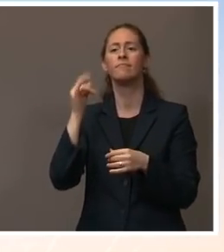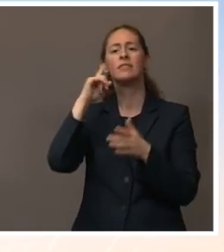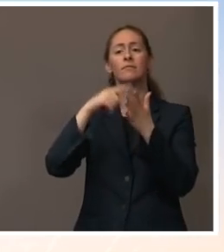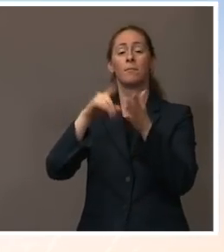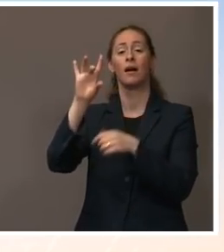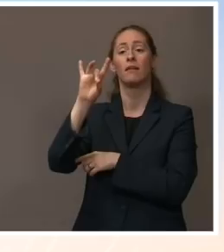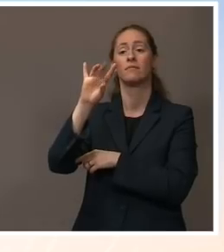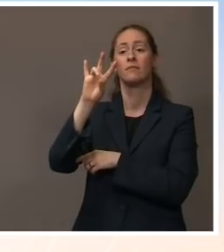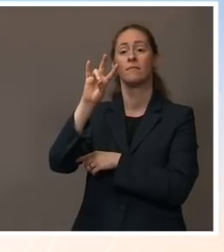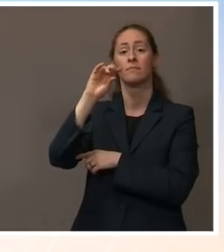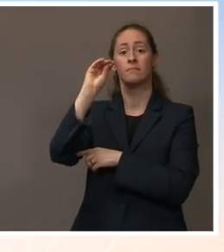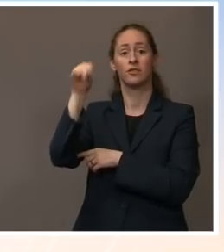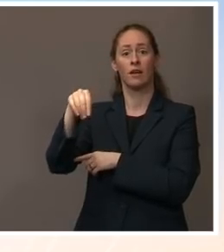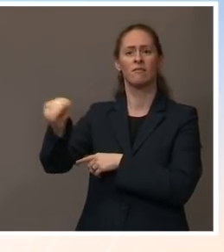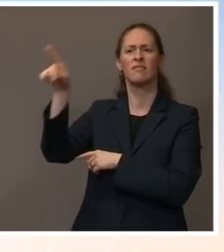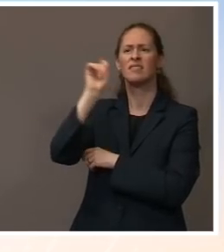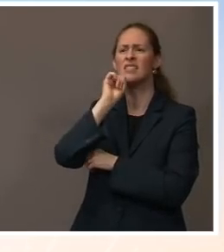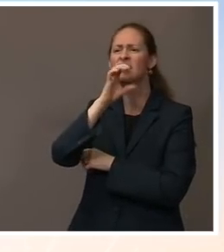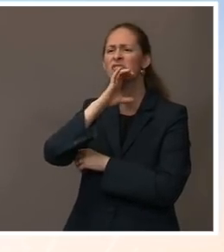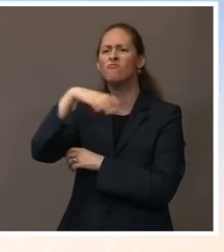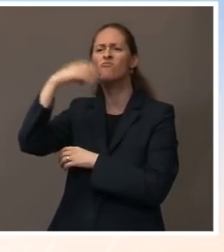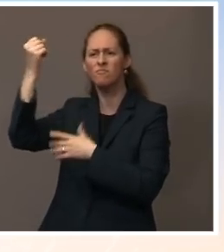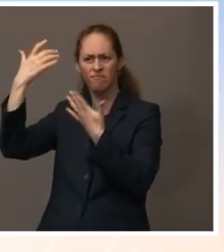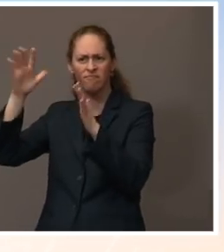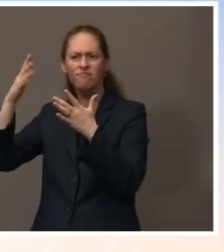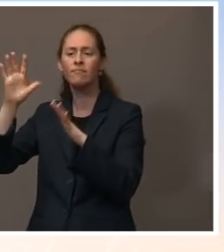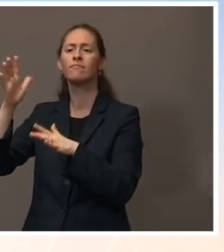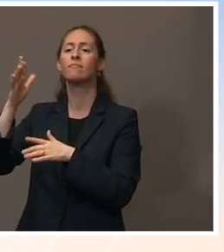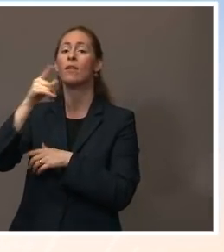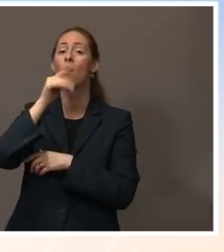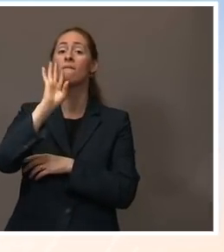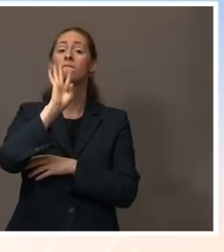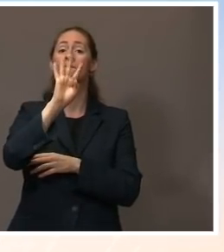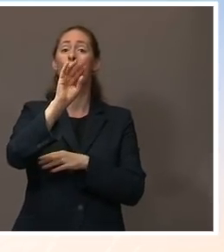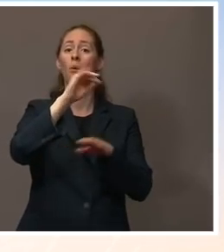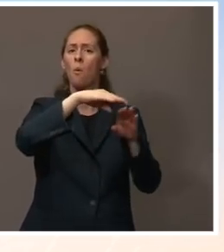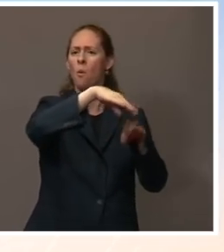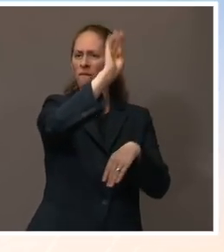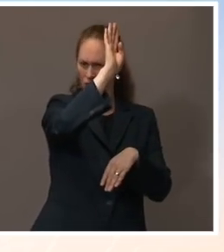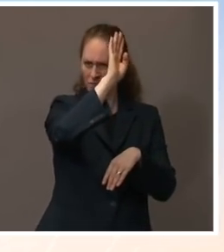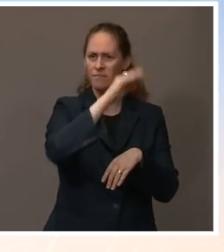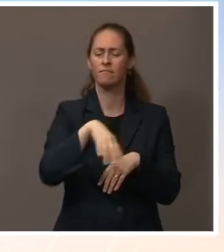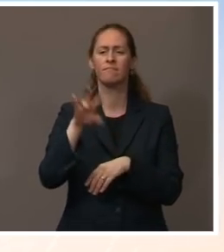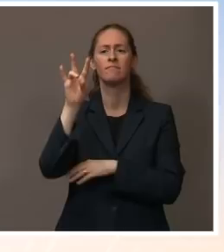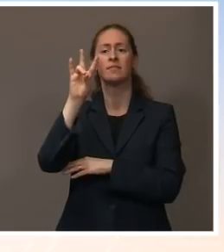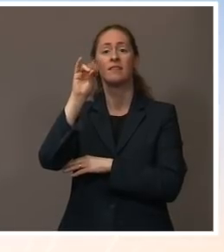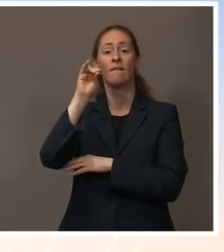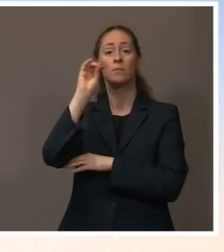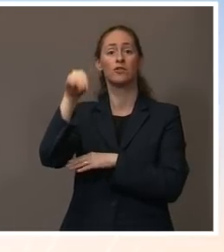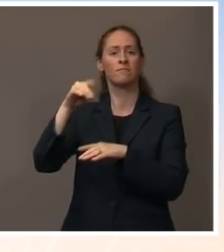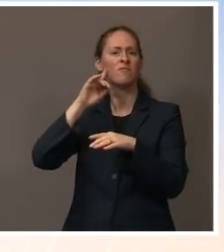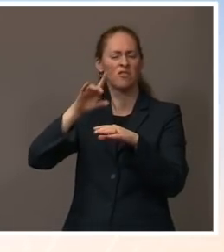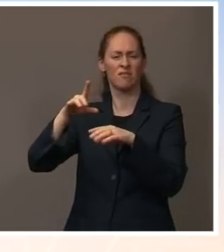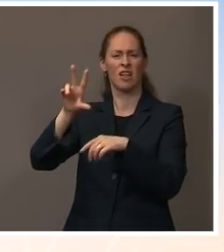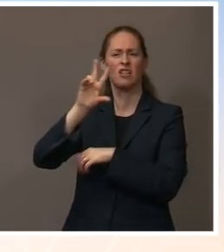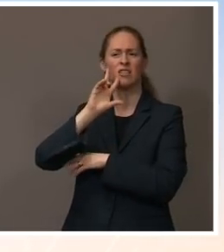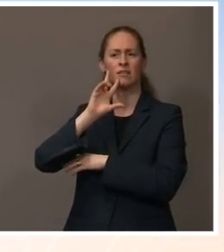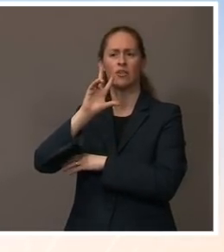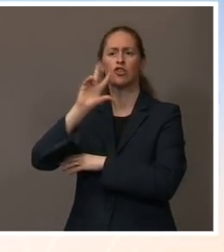75 percent of people age 40 and over, 70 percent of those age 30 and over -- they're from red states and blue states and purple states,